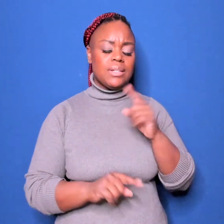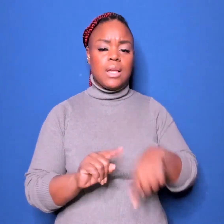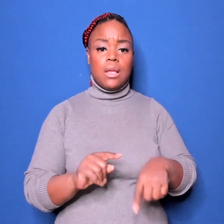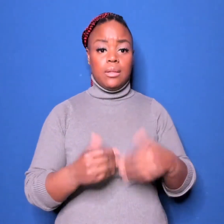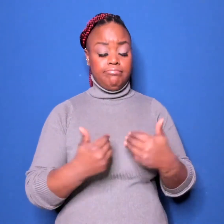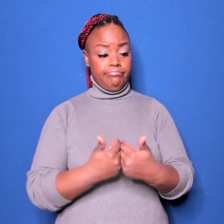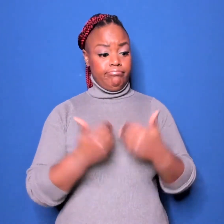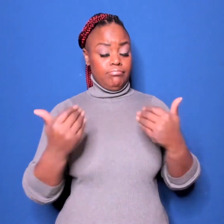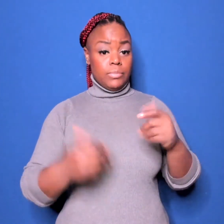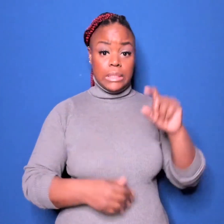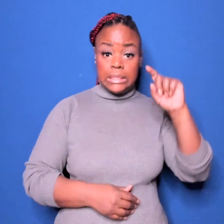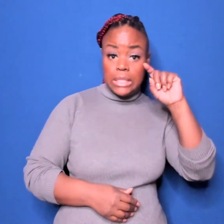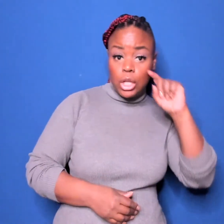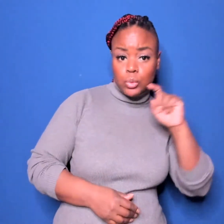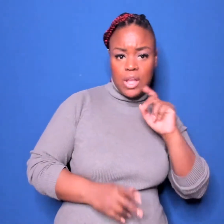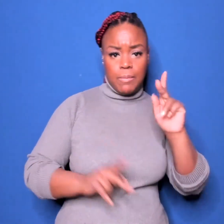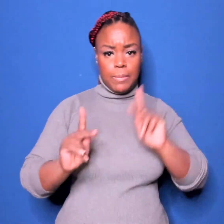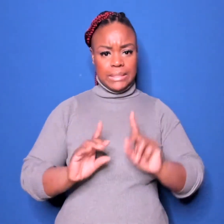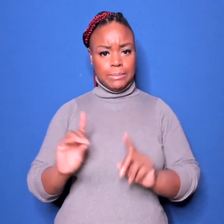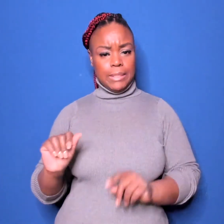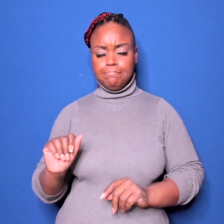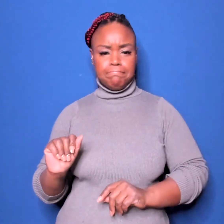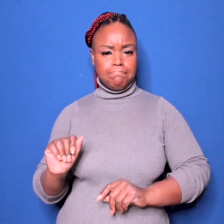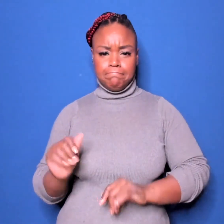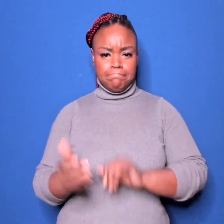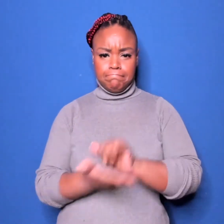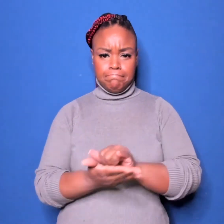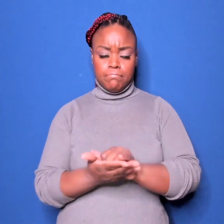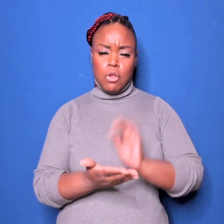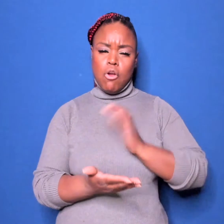We cannot separate the sexuality of people with disabilities,